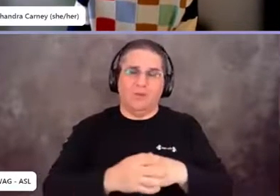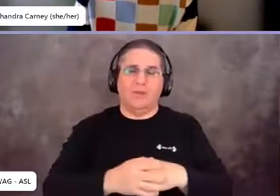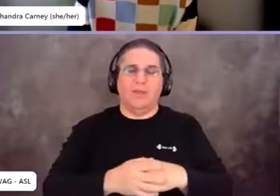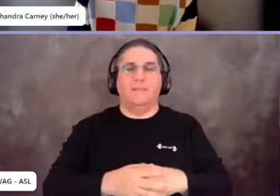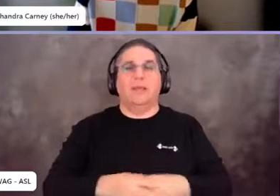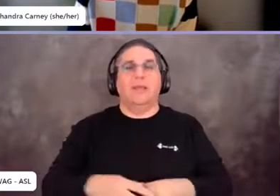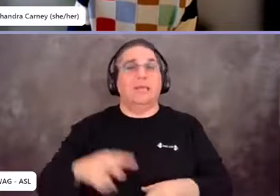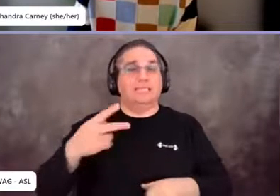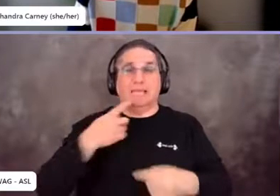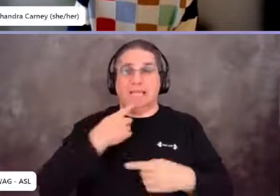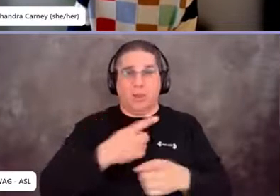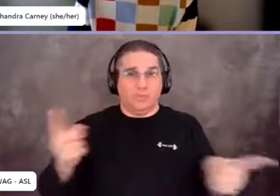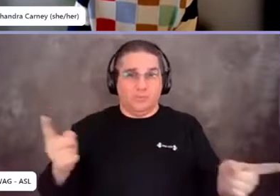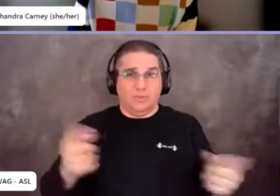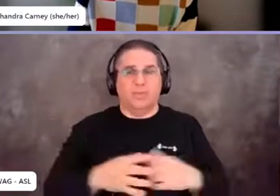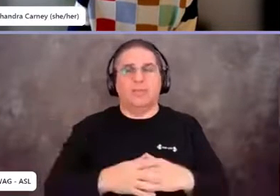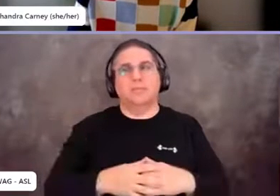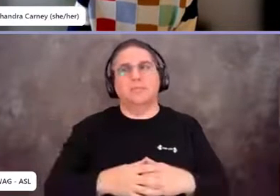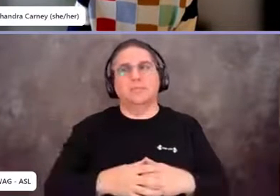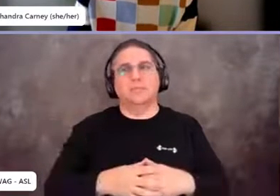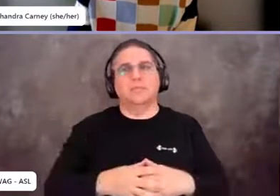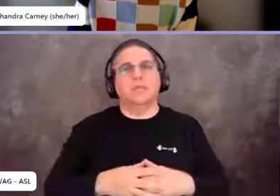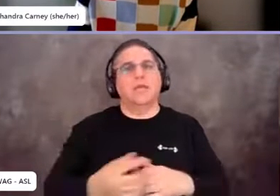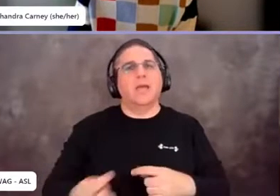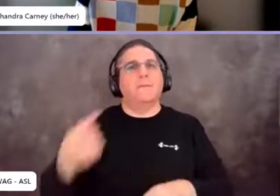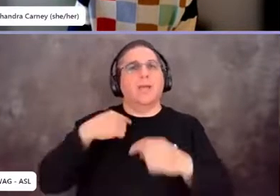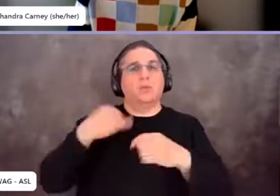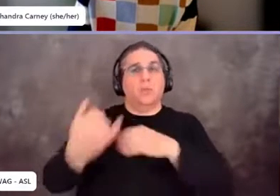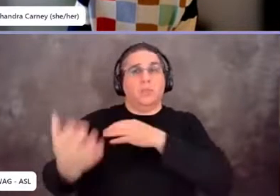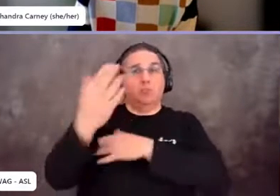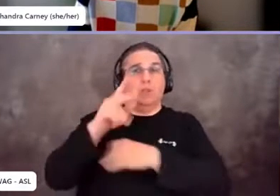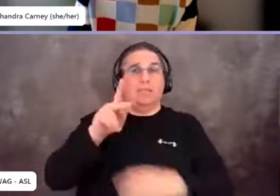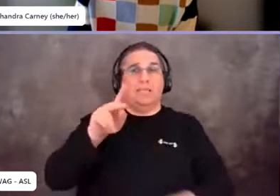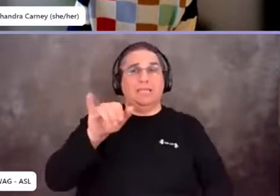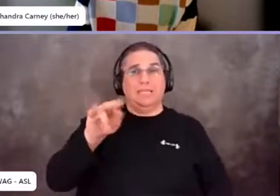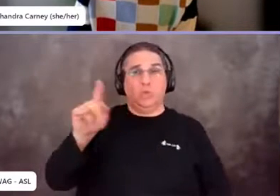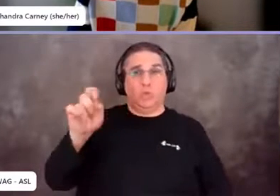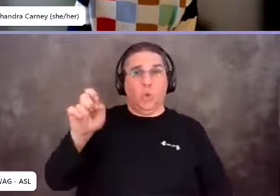afterwards over the next week or so because we won't be able to get to everything and there's a lot of questions